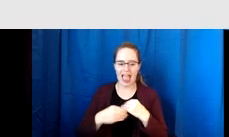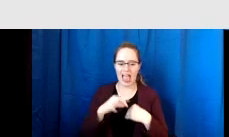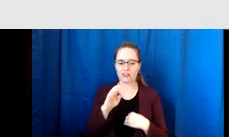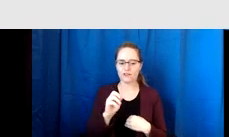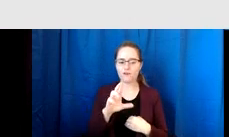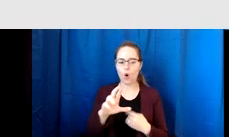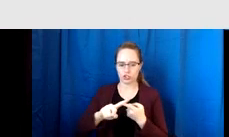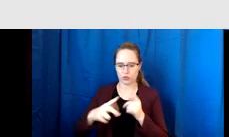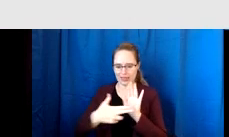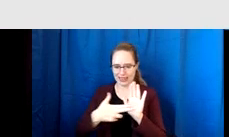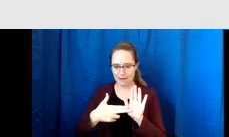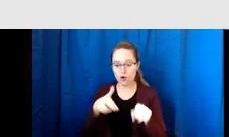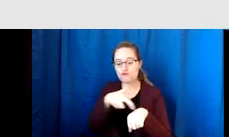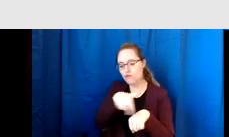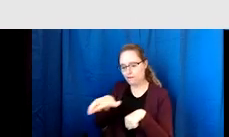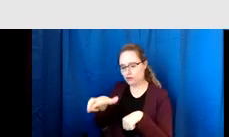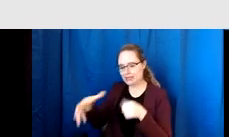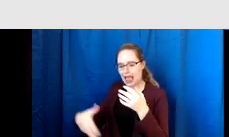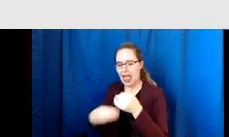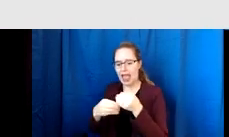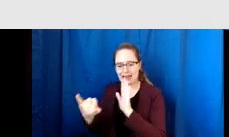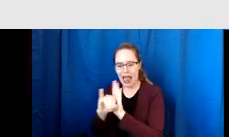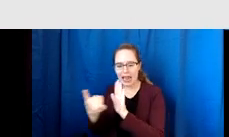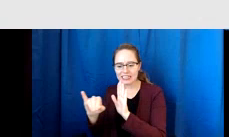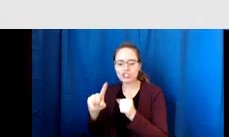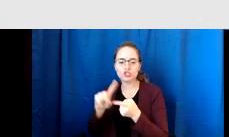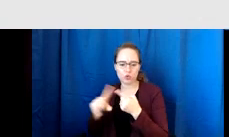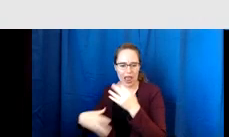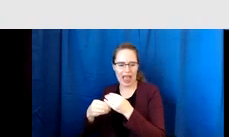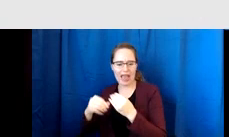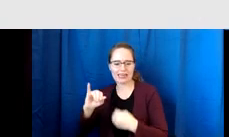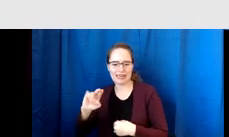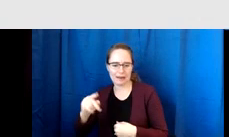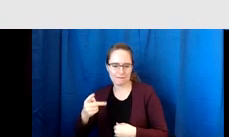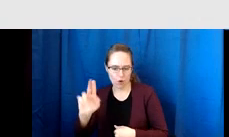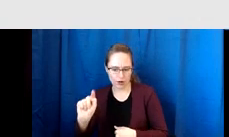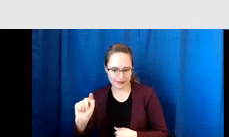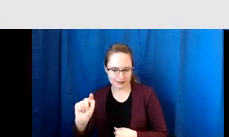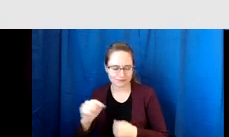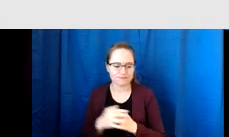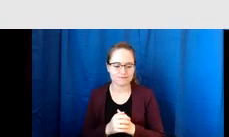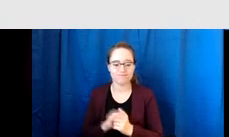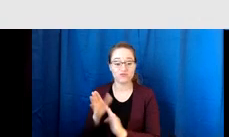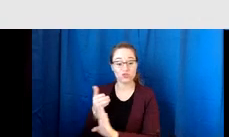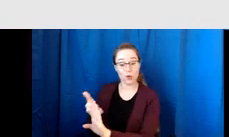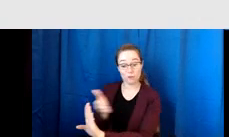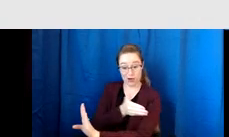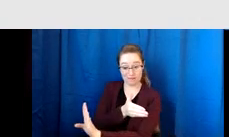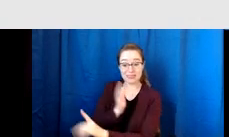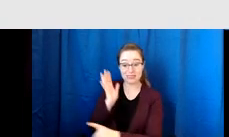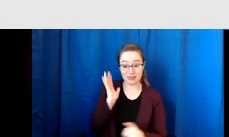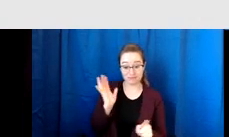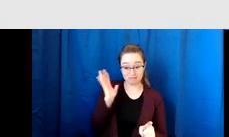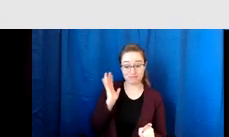referencing the added id to the added input. So previously this field